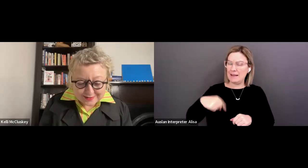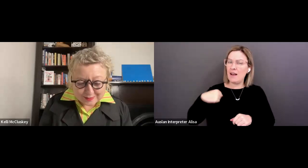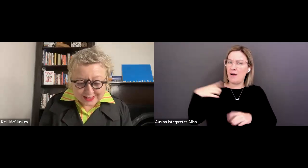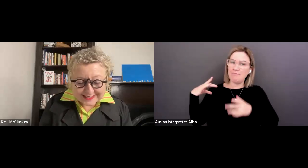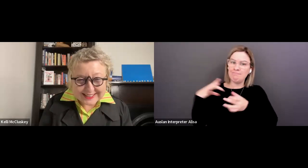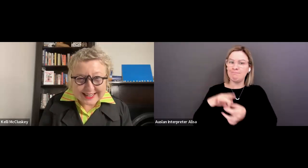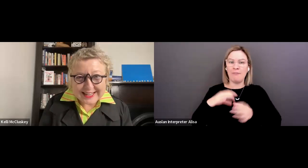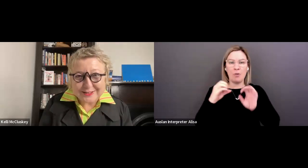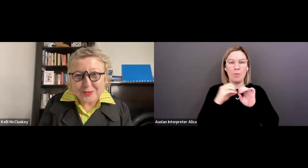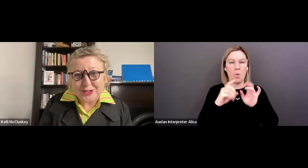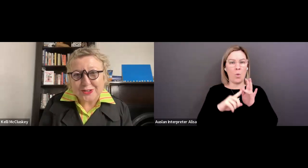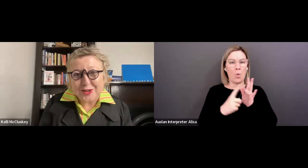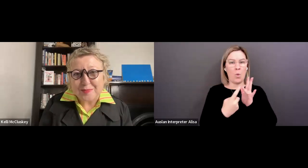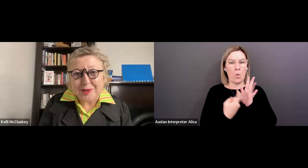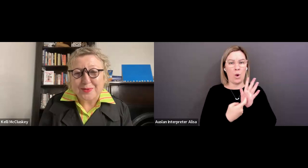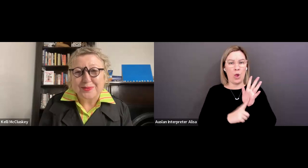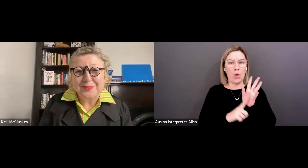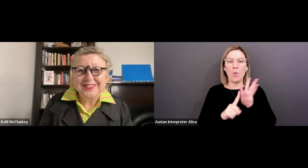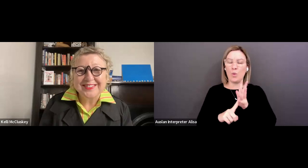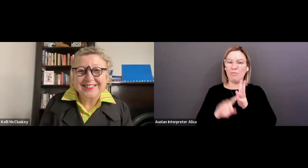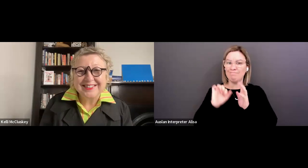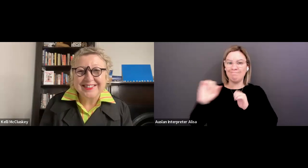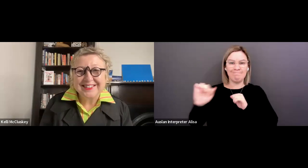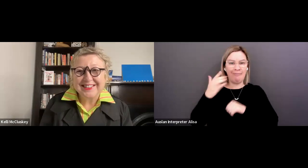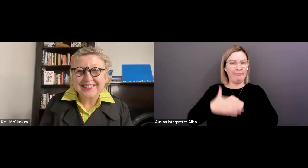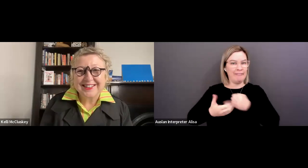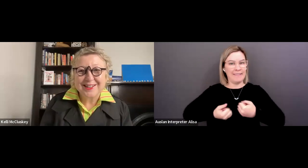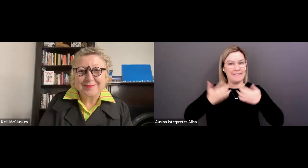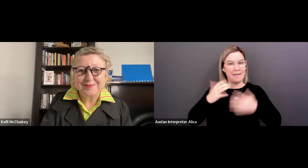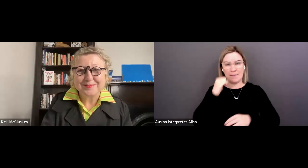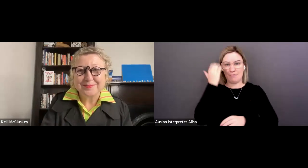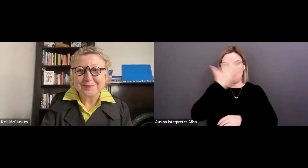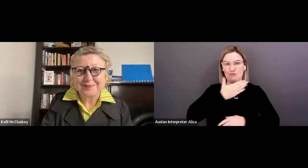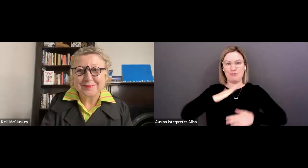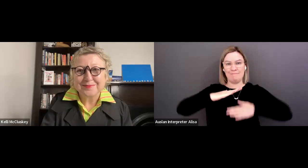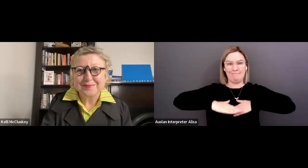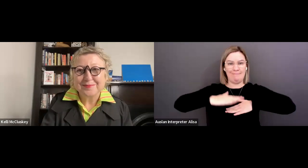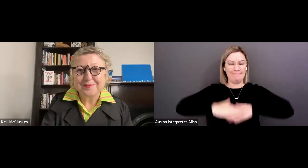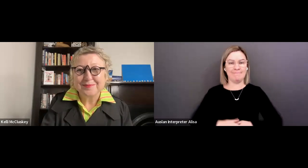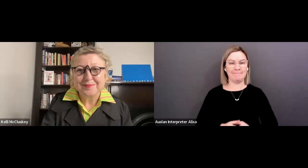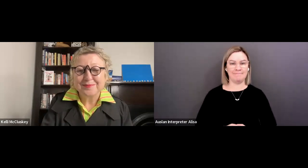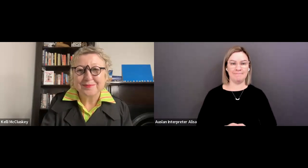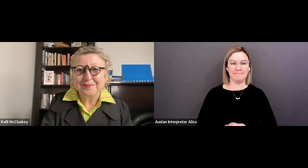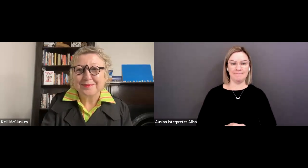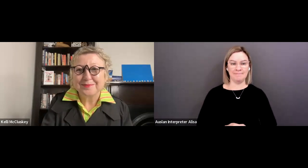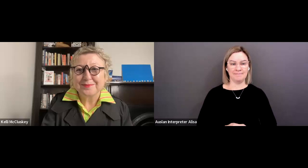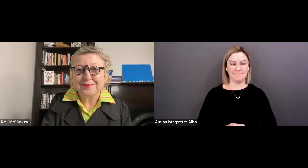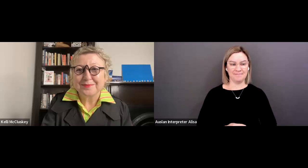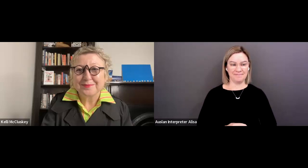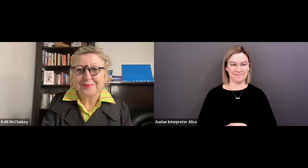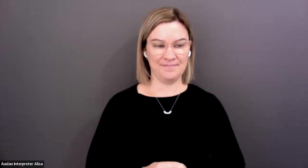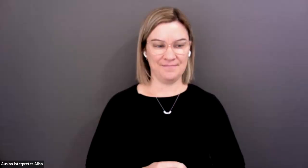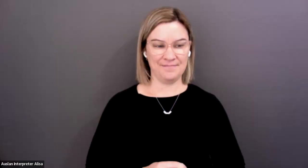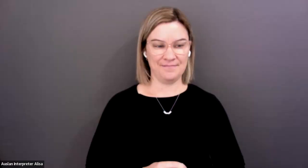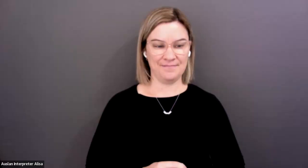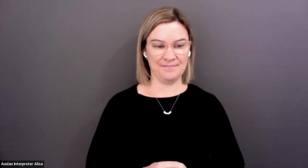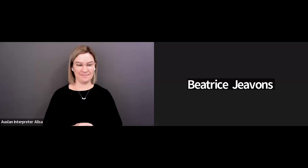dirty blond hair and I'm wearing a big smile on my face. Thank you very much